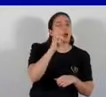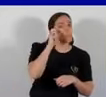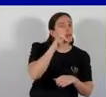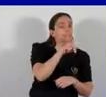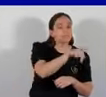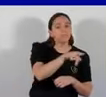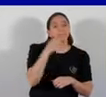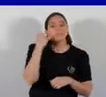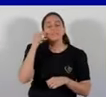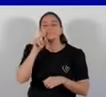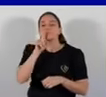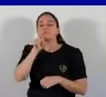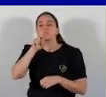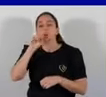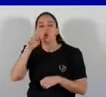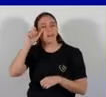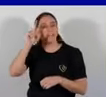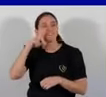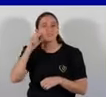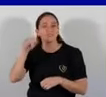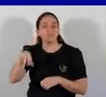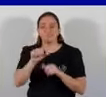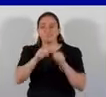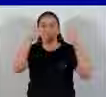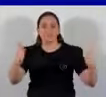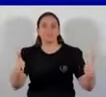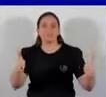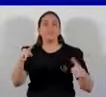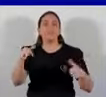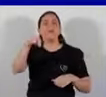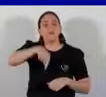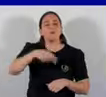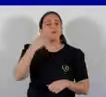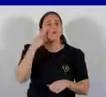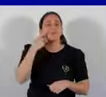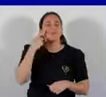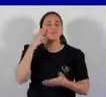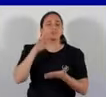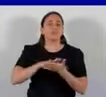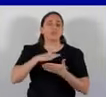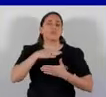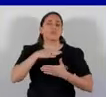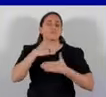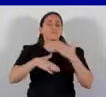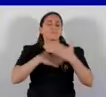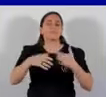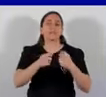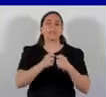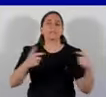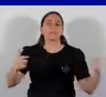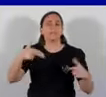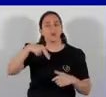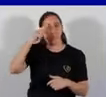Robert Salo on one hand and Trevor Swan on the other Developed what we know today as the neoclassical growth model